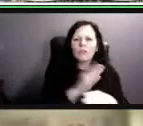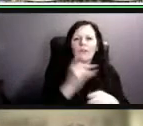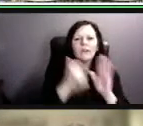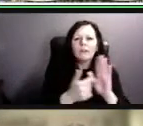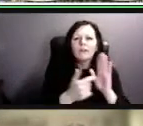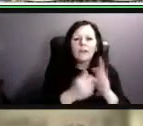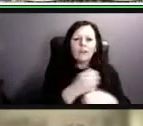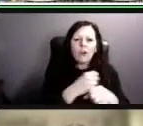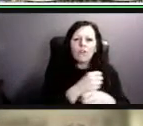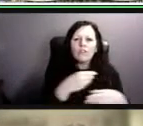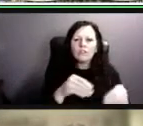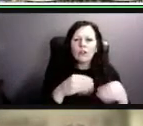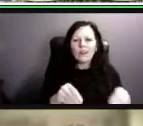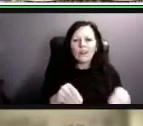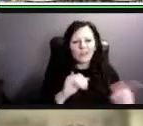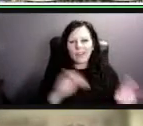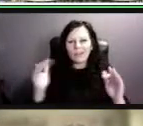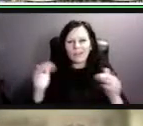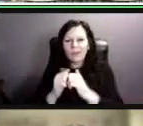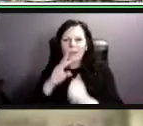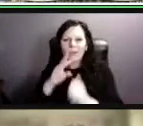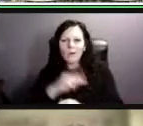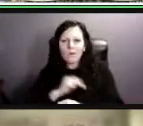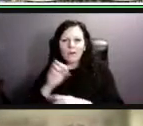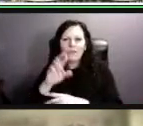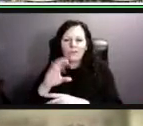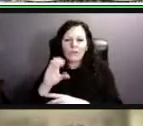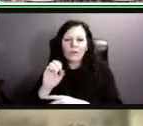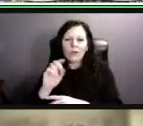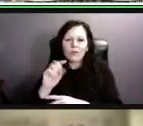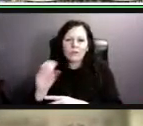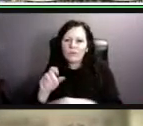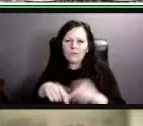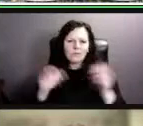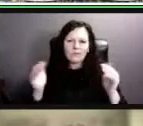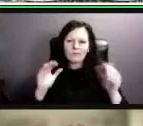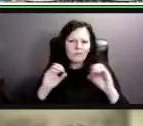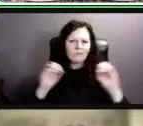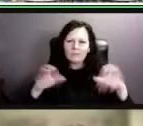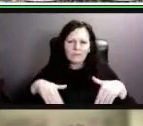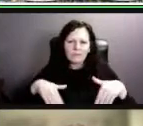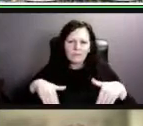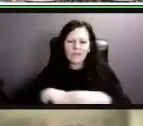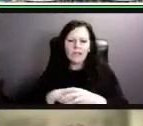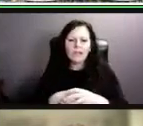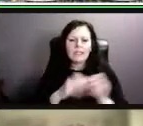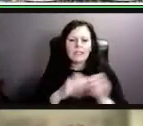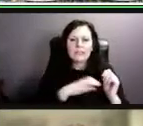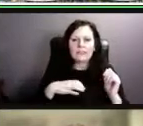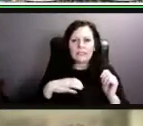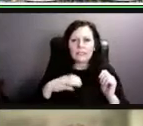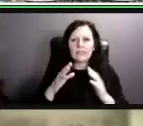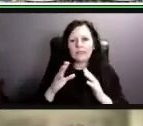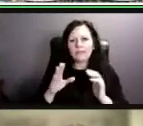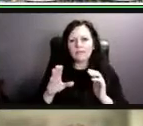DIFFERENTIATE BETWEEN LARGE COMMERCIAL SMALL COMMERCIAL. SO IT WAS AT A COFFEE SHOP